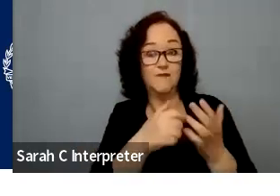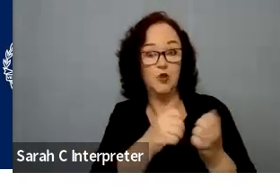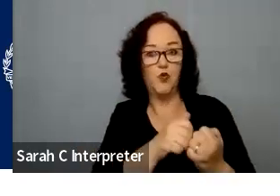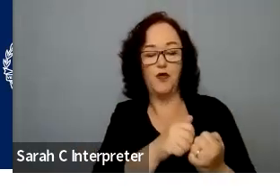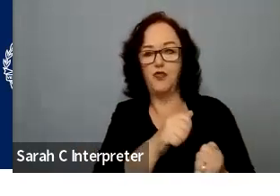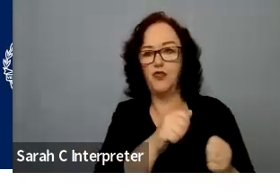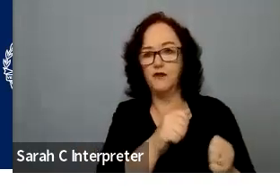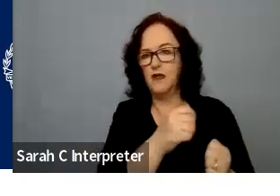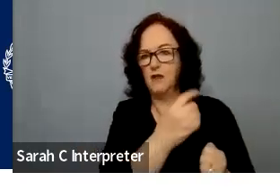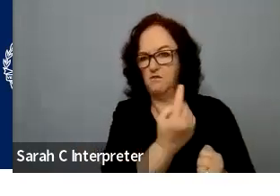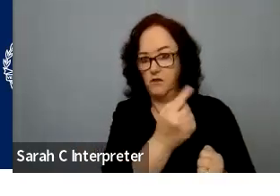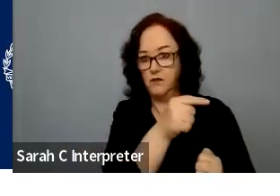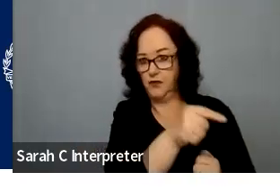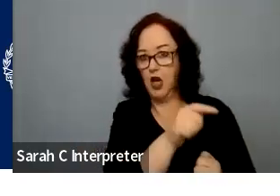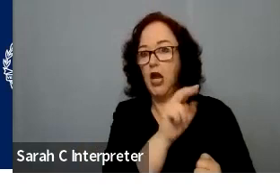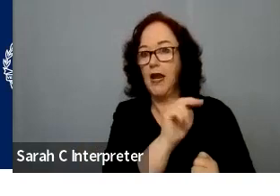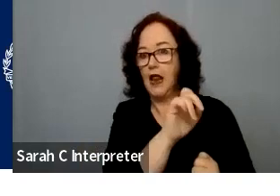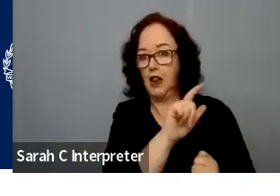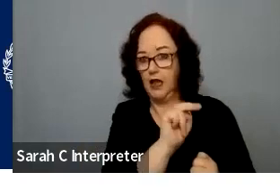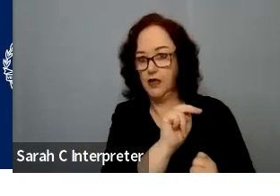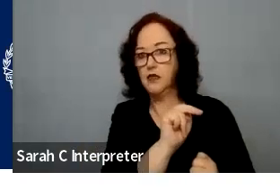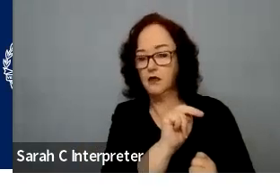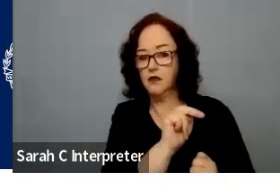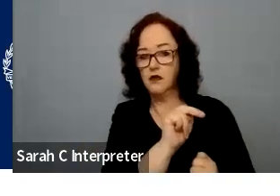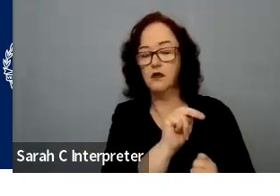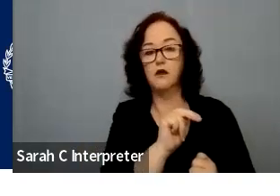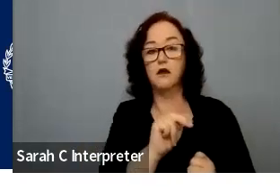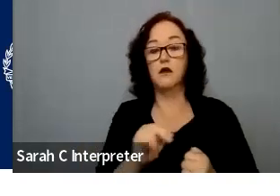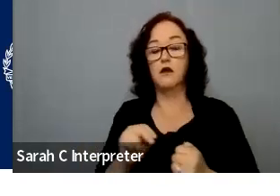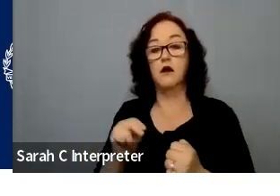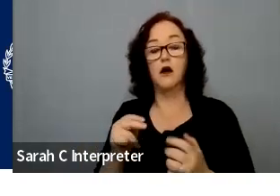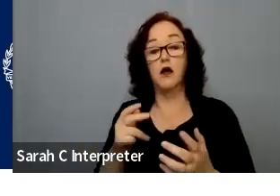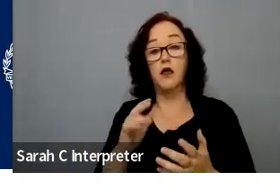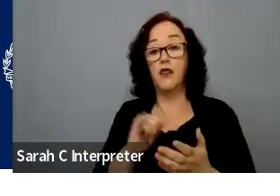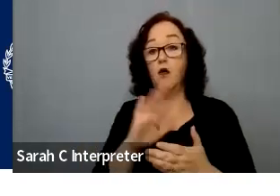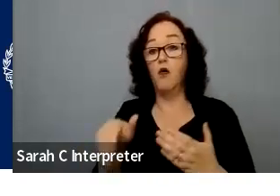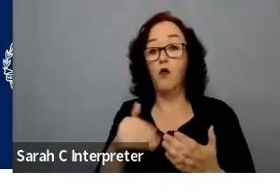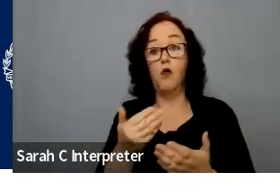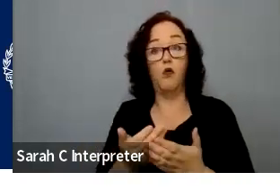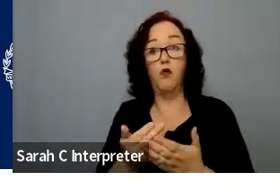So that these, you know, this whole package is available to other schools of Nursing and other